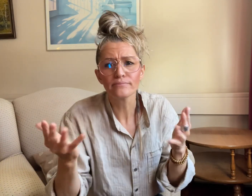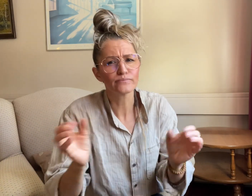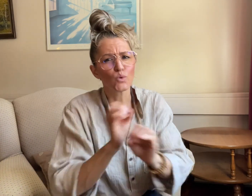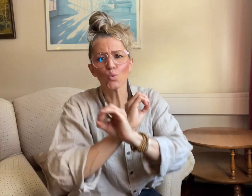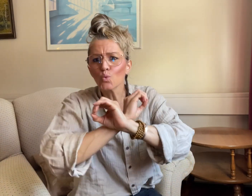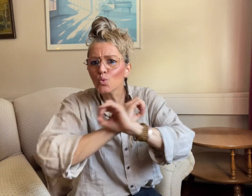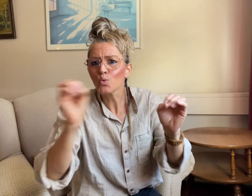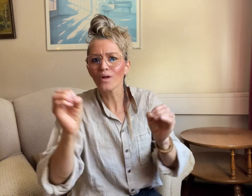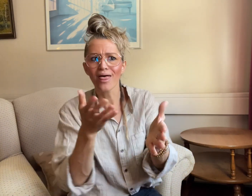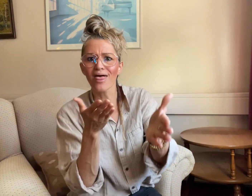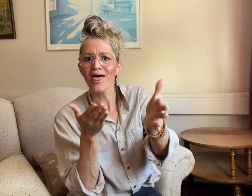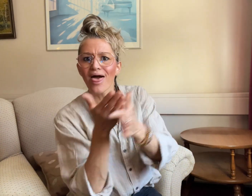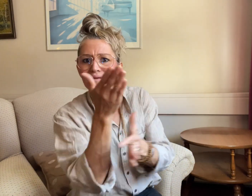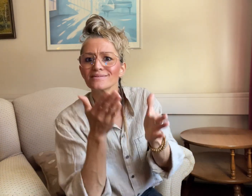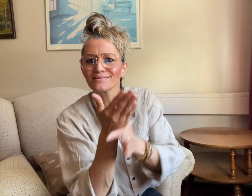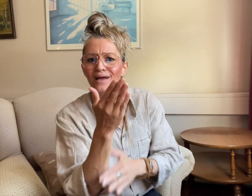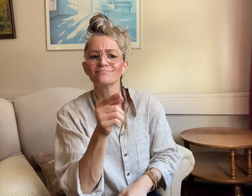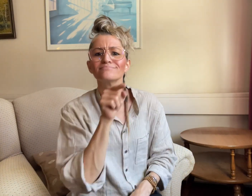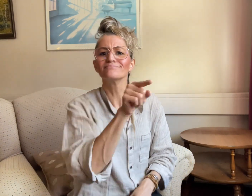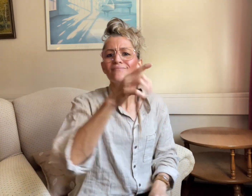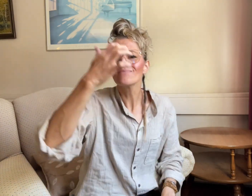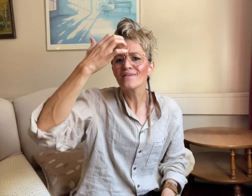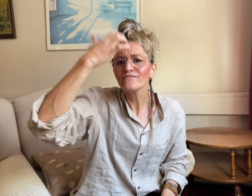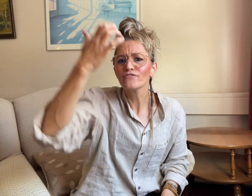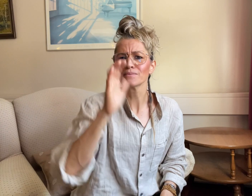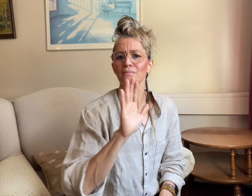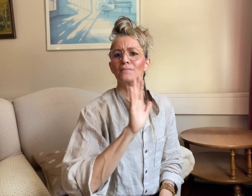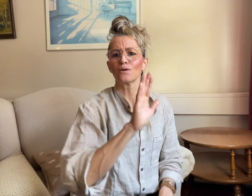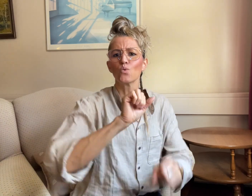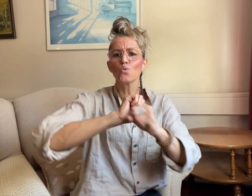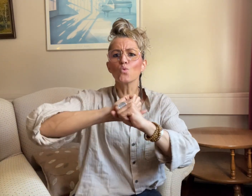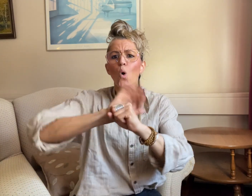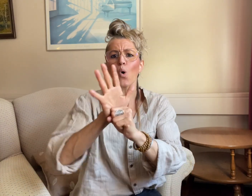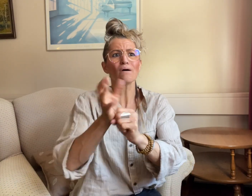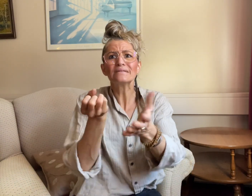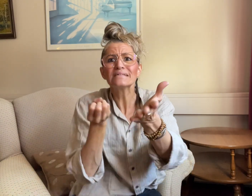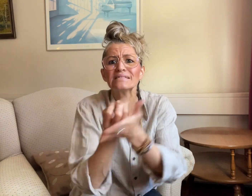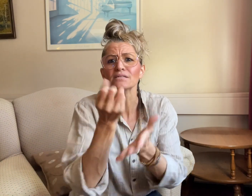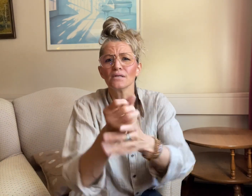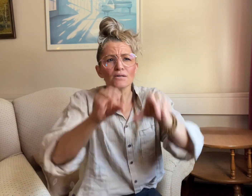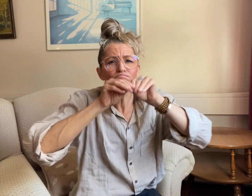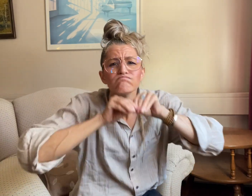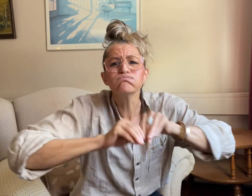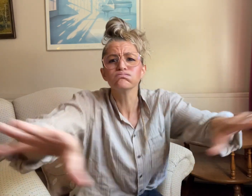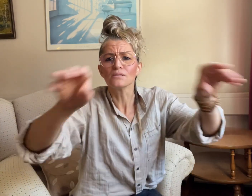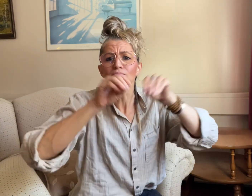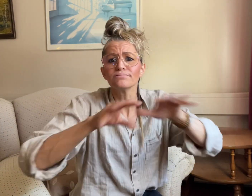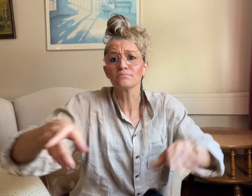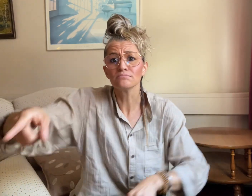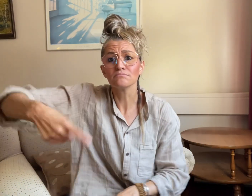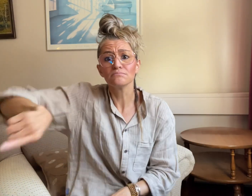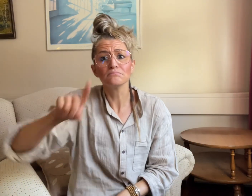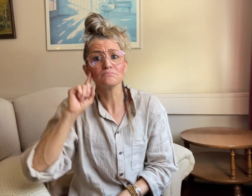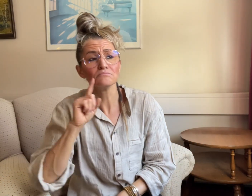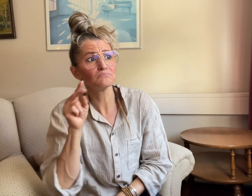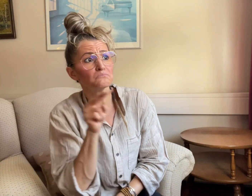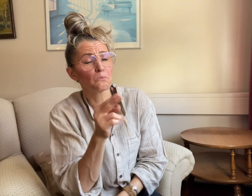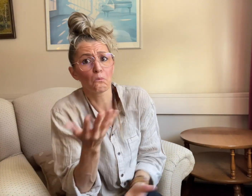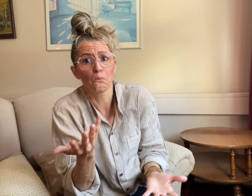access to COVID-19-related news briefings. In 2021,